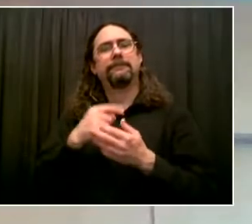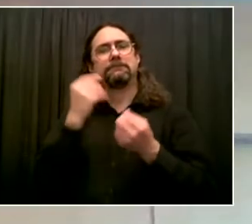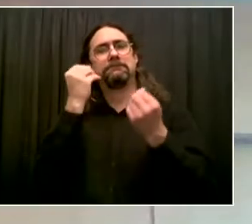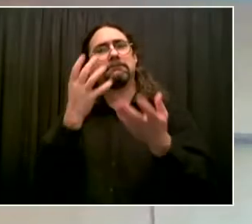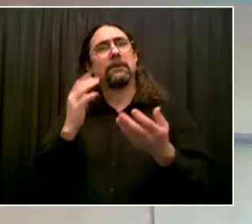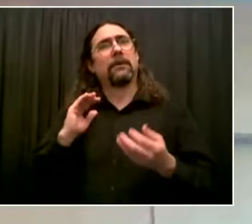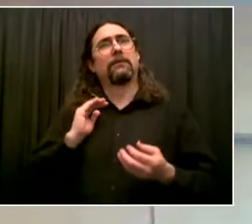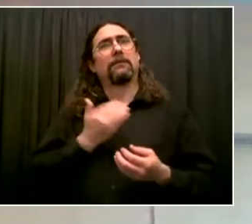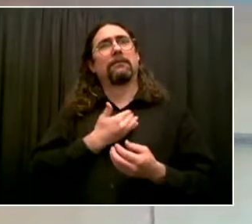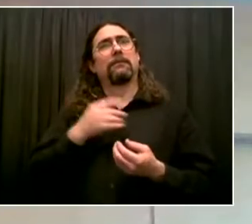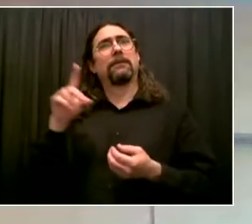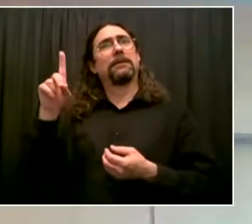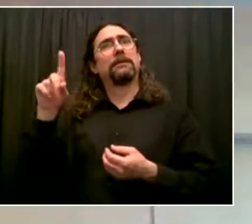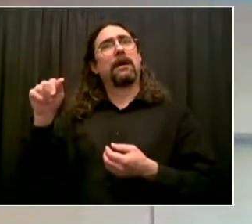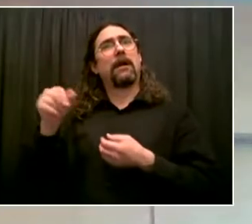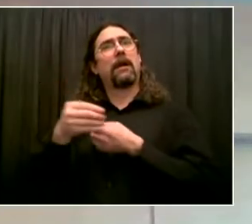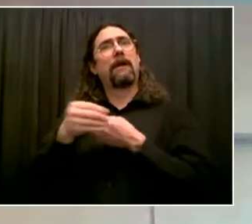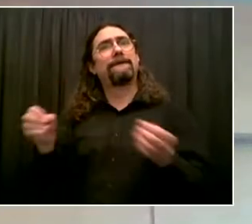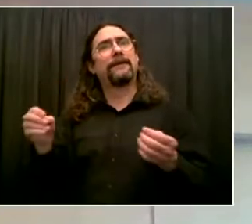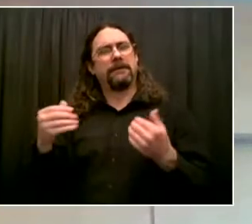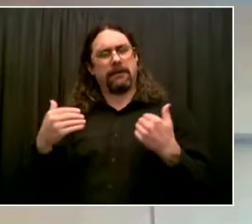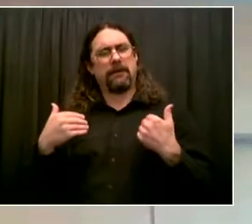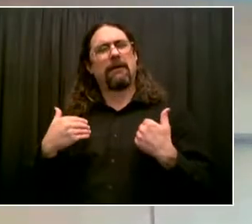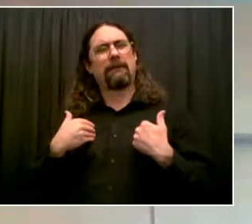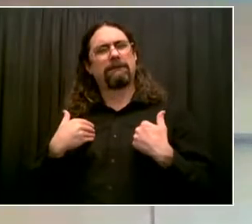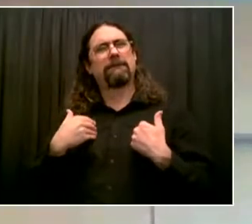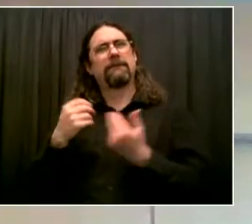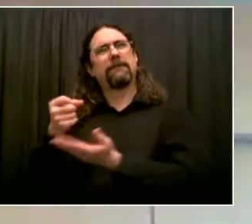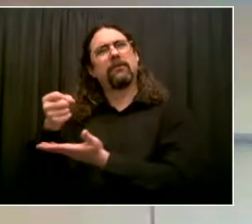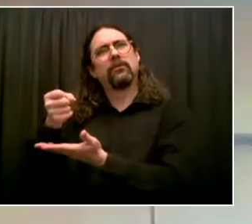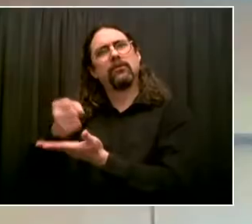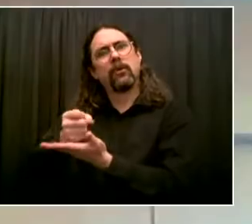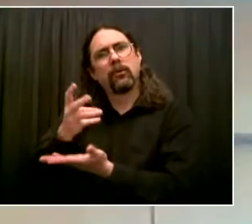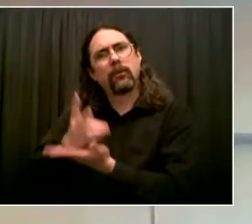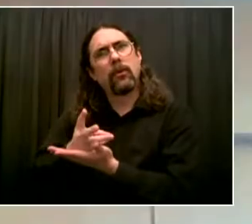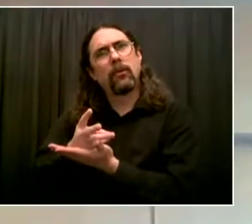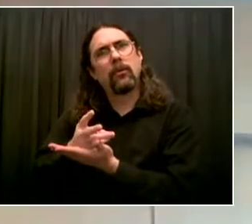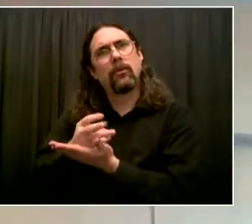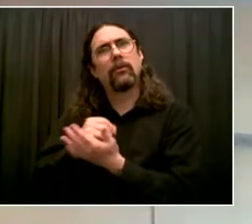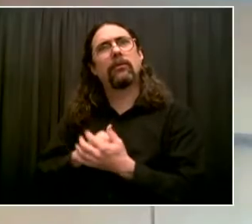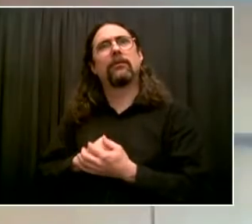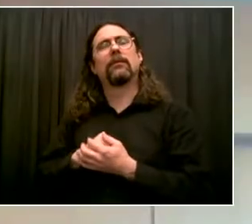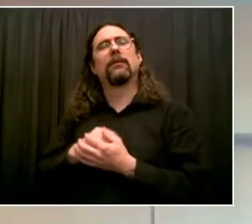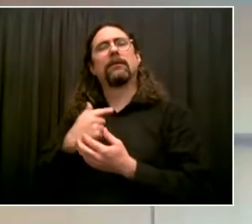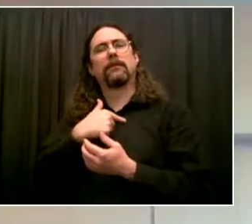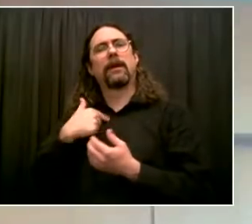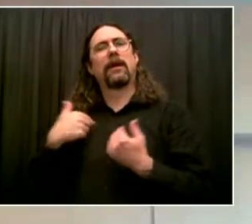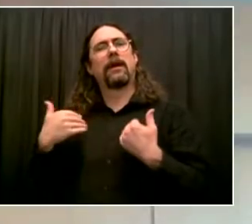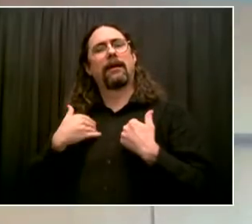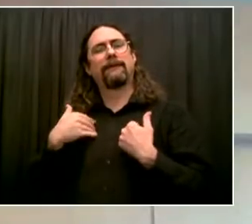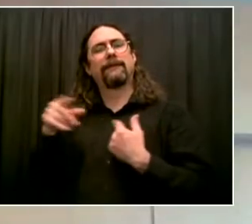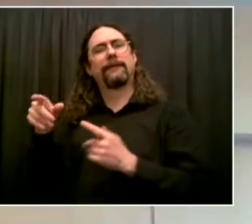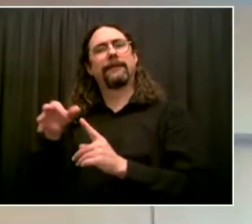HAVE DEDICATED SOCIAL WORKERS AND COUNSELORS WHO WORK IN THE VICTIM SERVICES UNIT WHO ARE